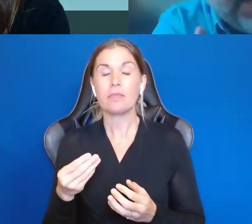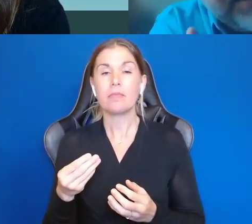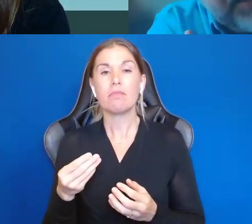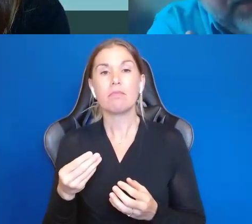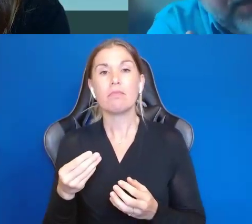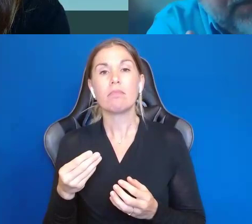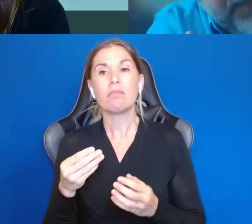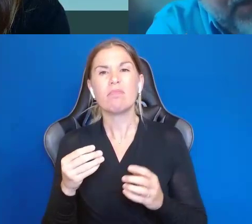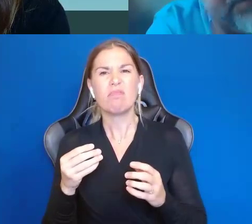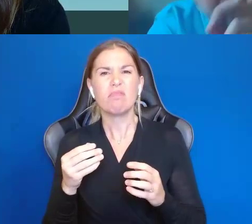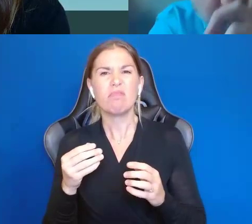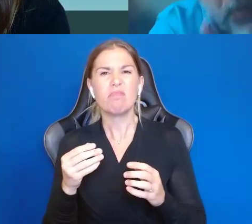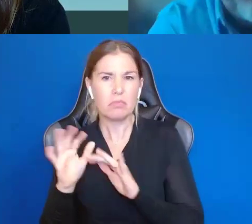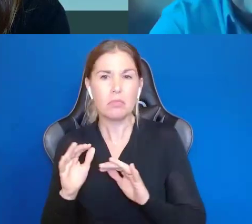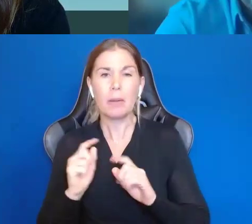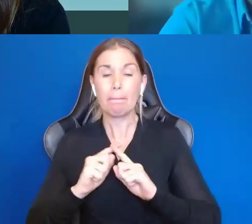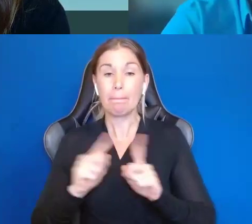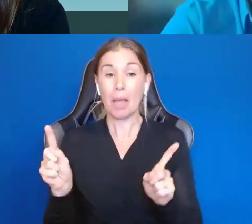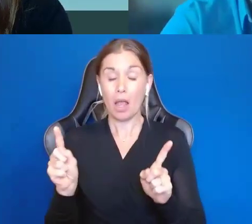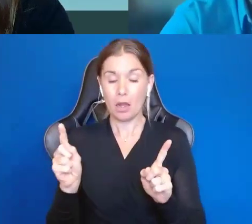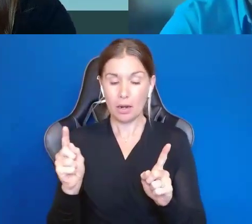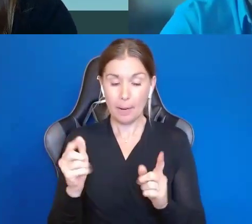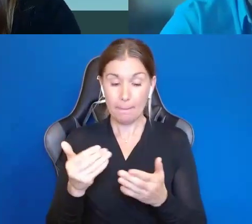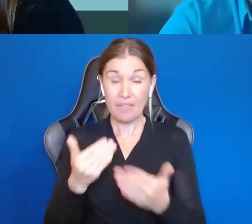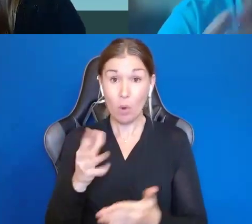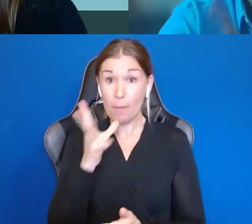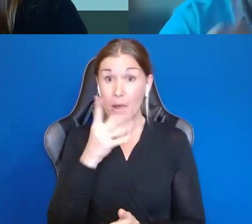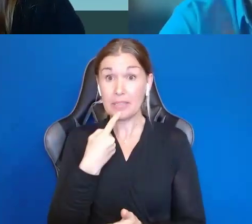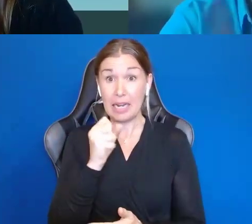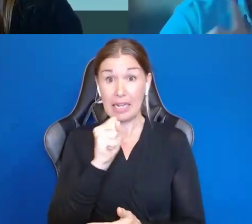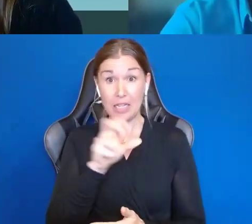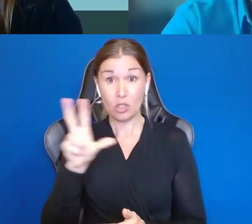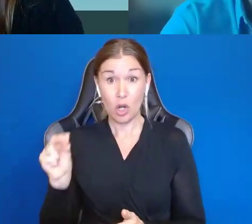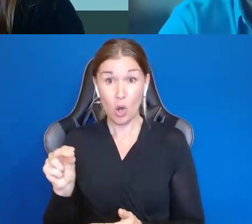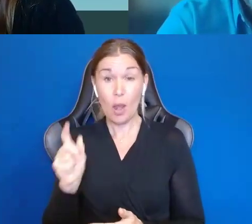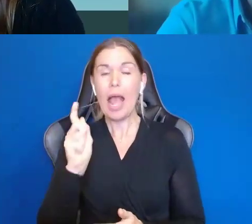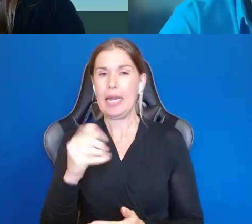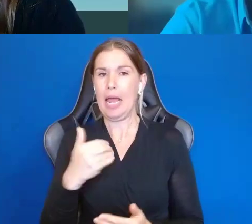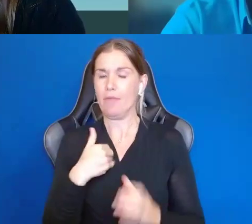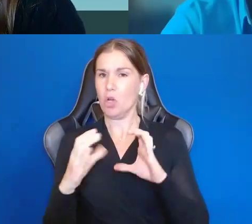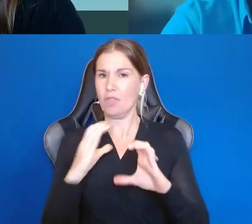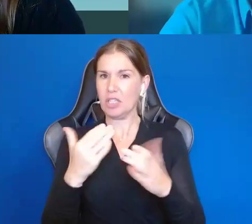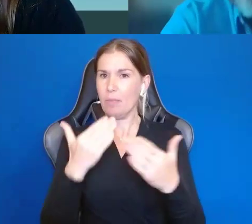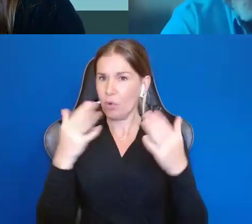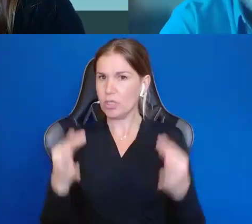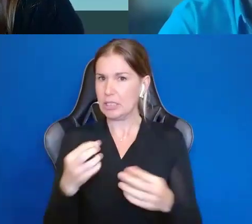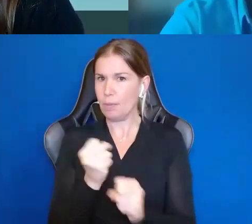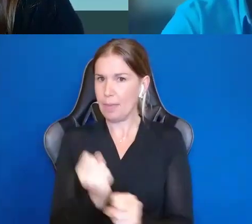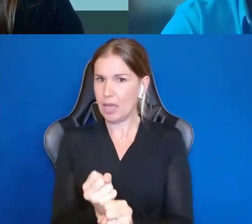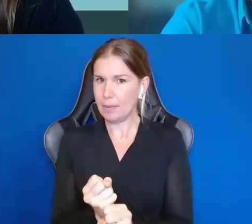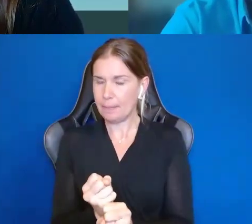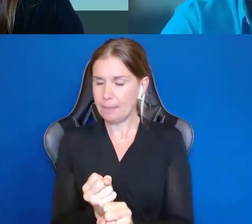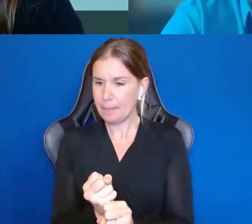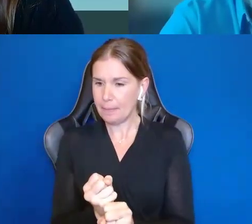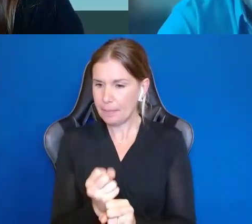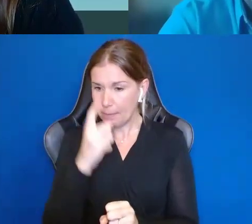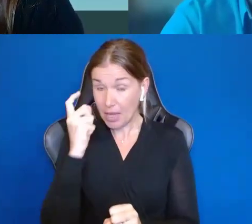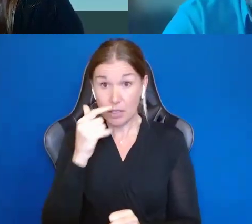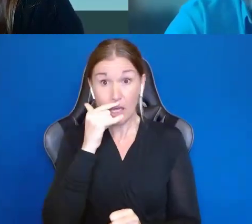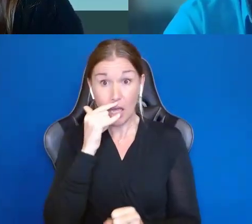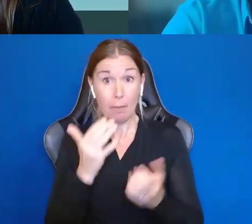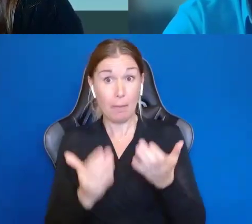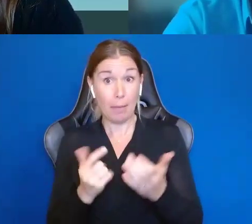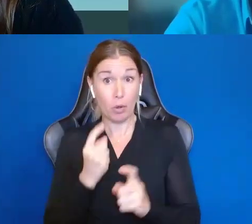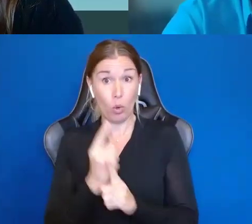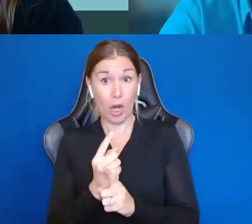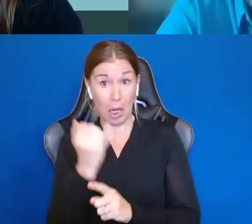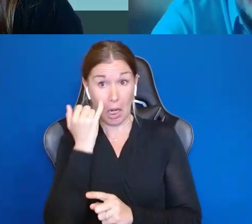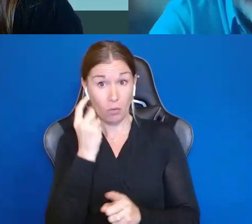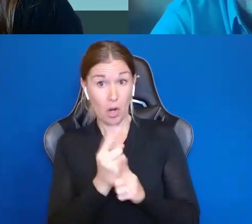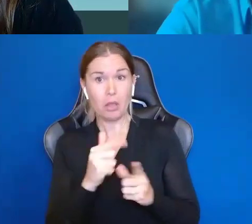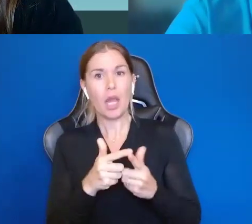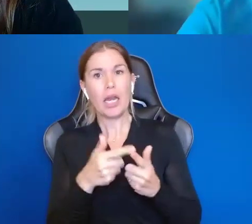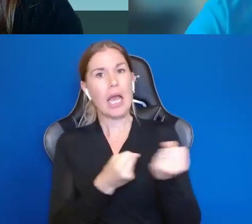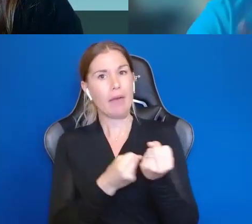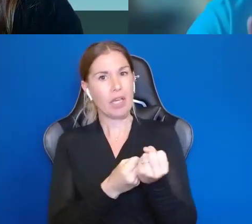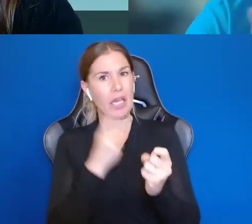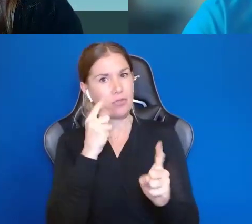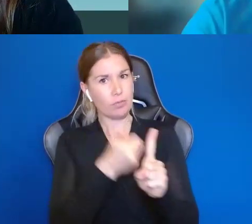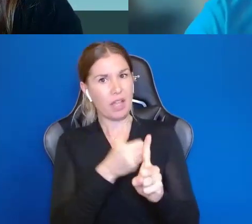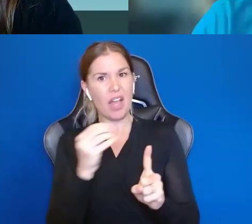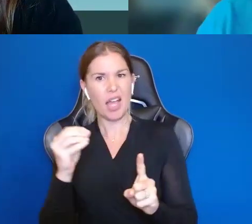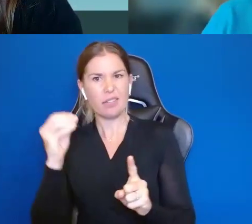But before mom said yes or no, they had to have a conversation. Because, the kid may have been right and if so, he advocates for himself and mom signs off.